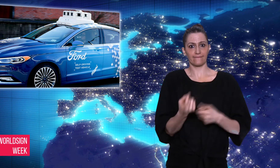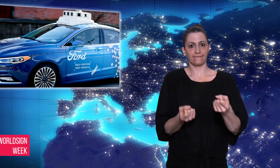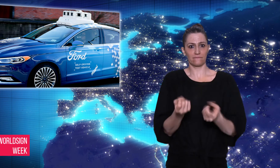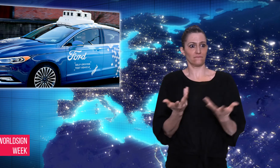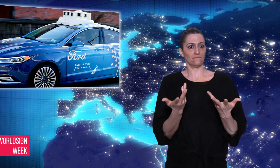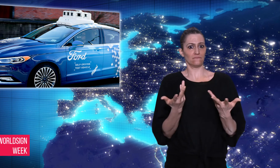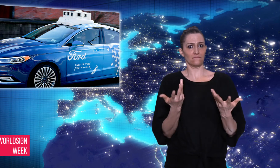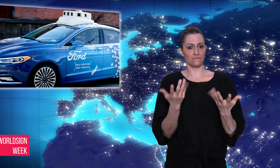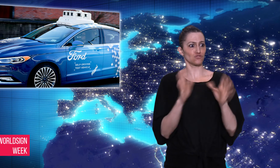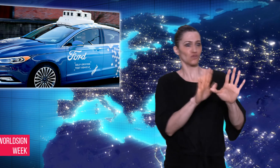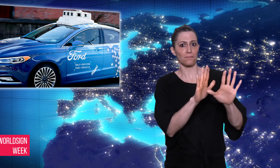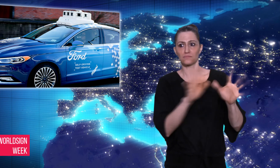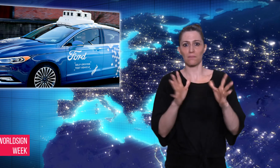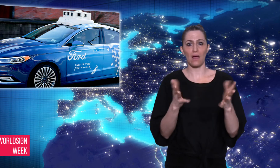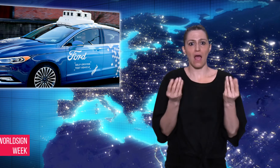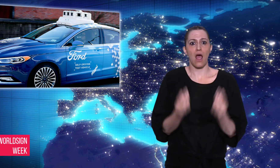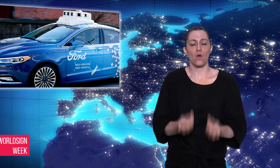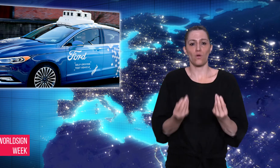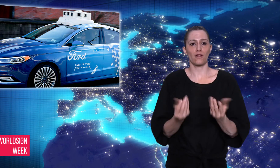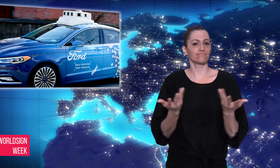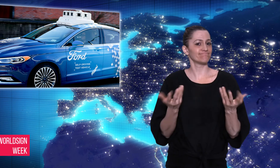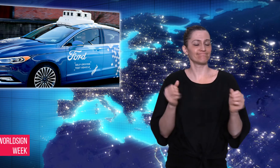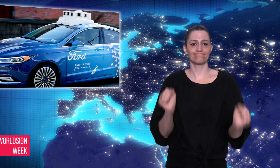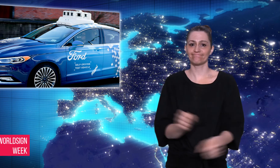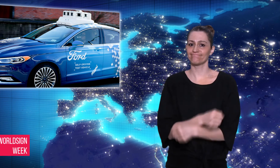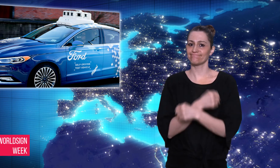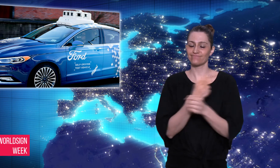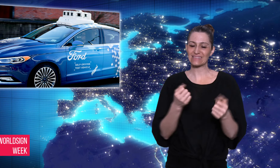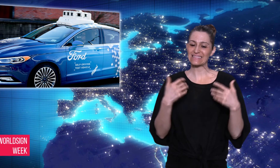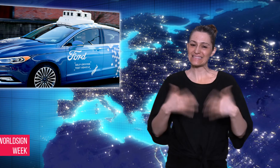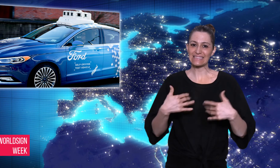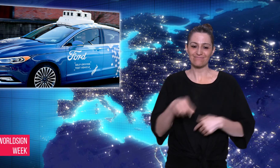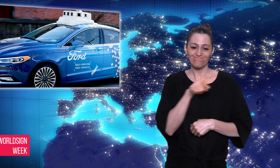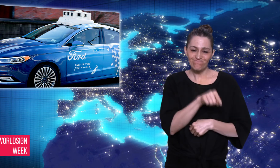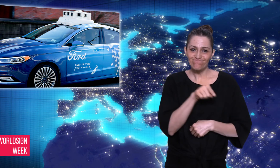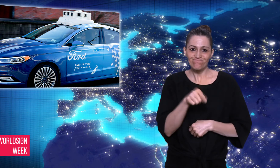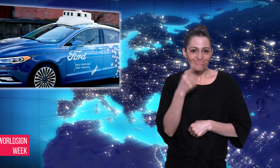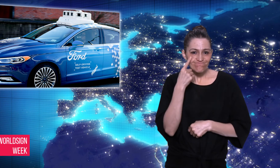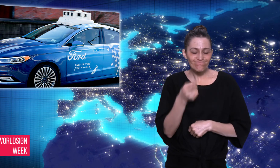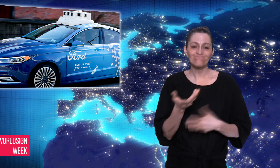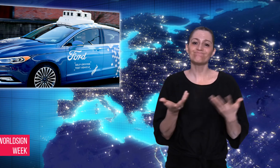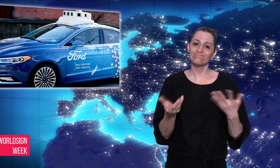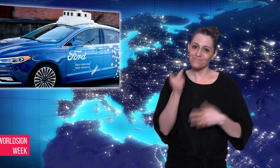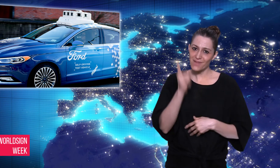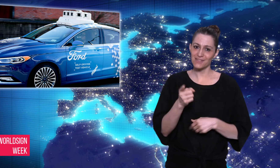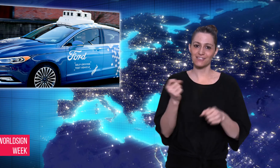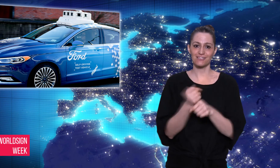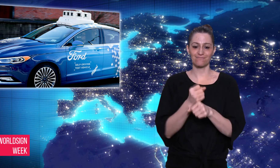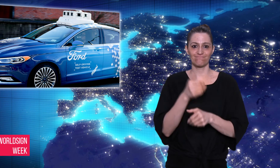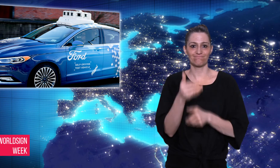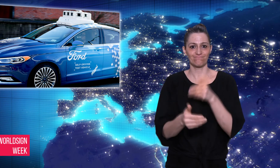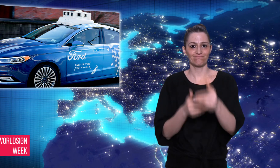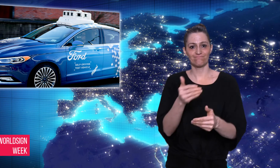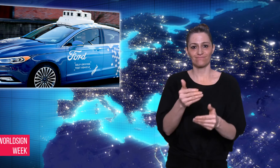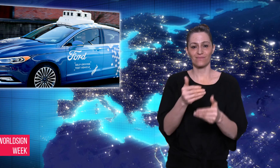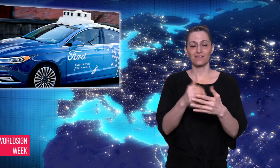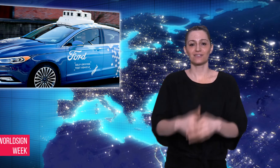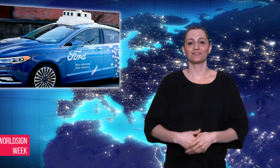deal with are humans who drive aggressively.